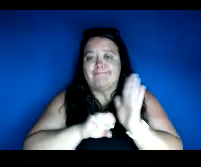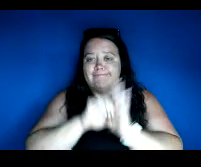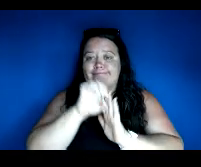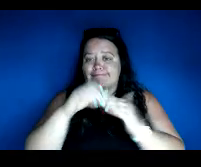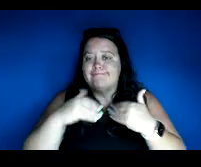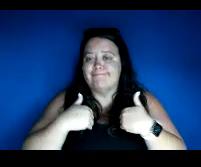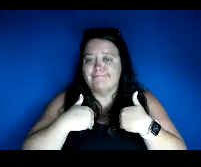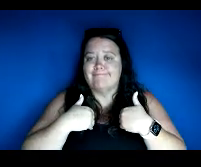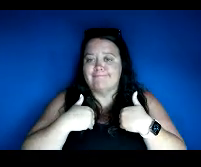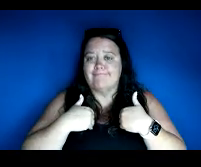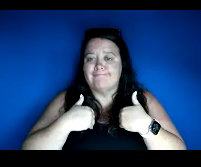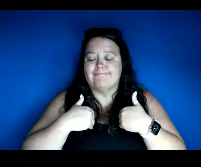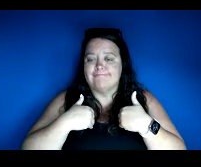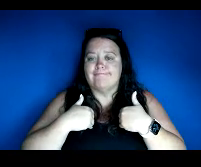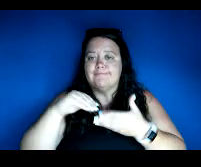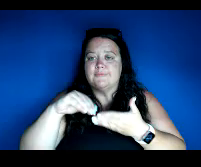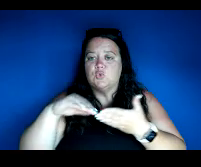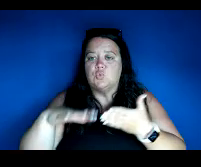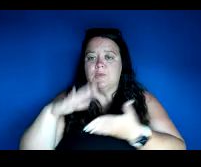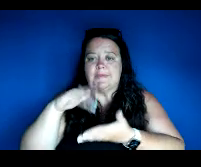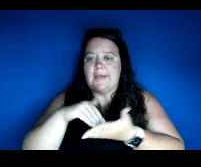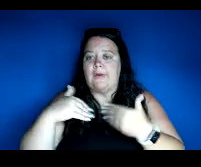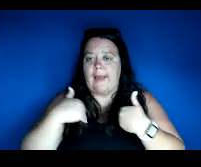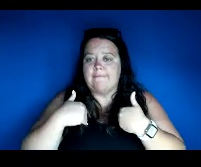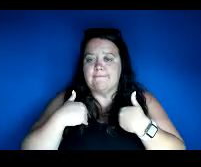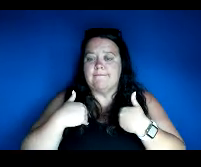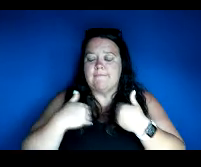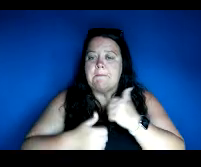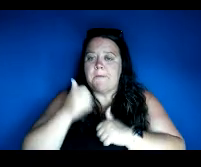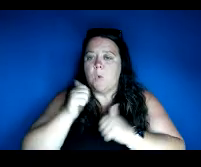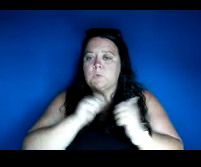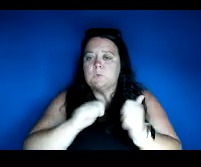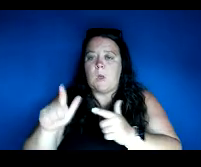and they're available for everyone to use. Most every building on campus has elevators.